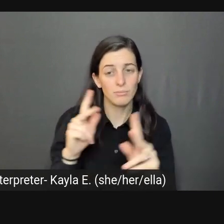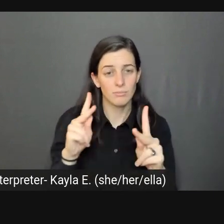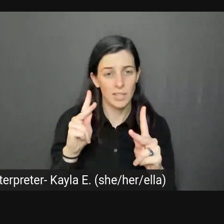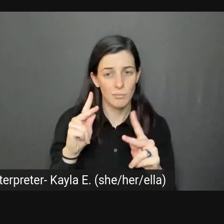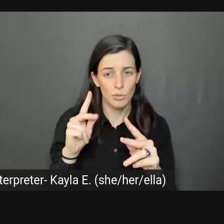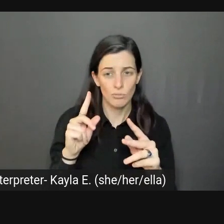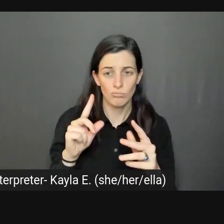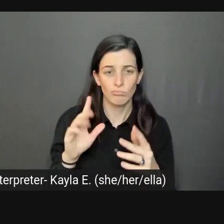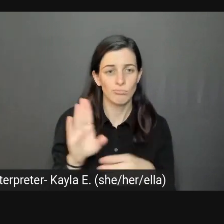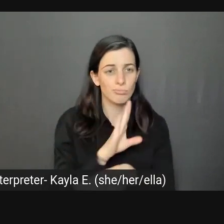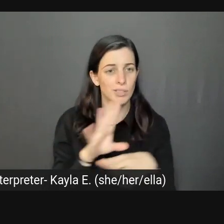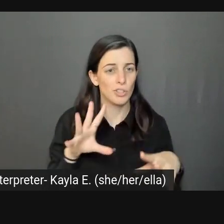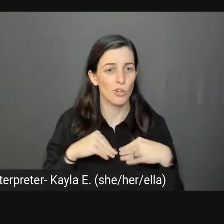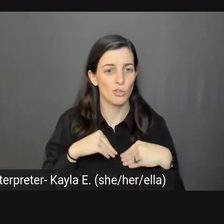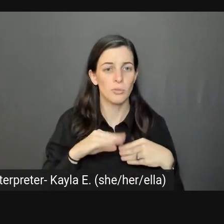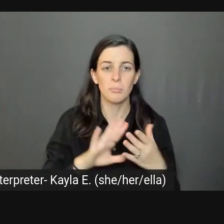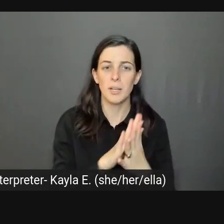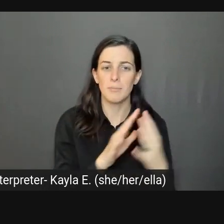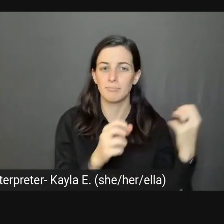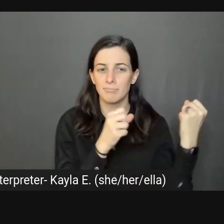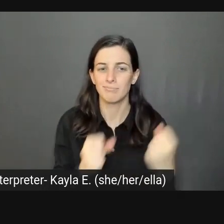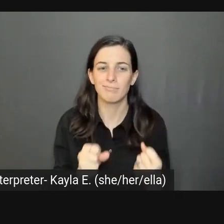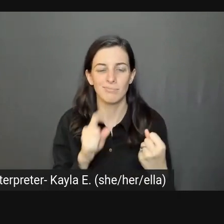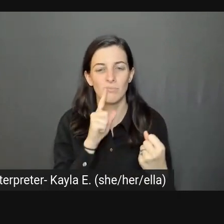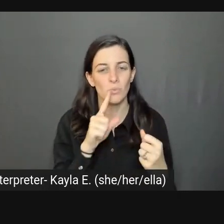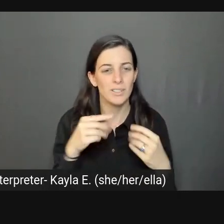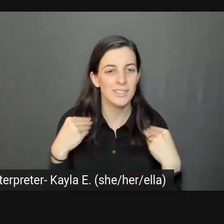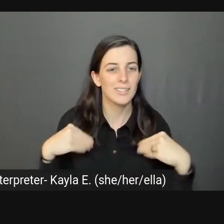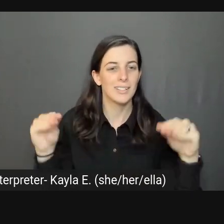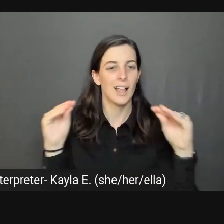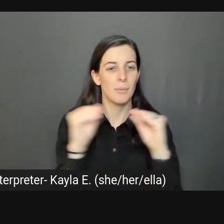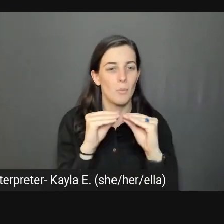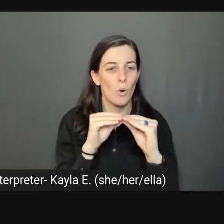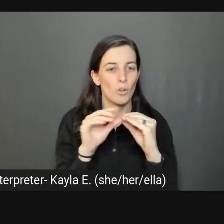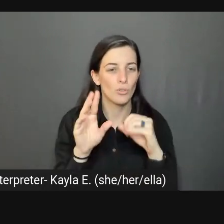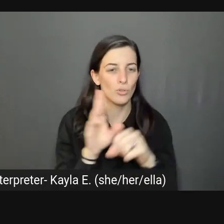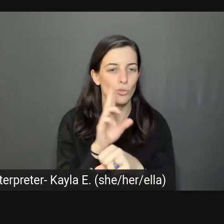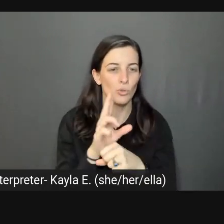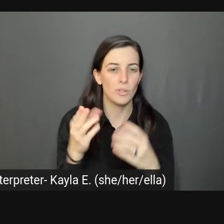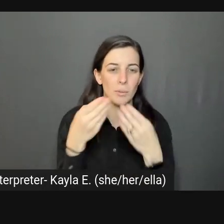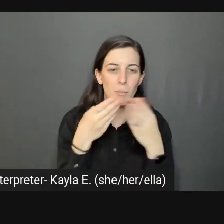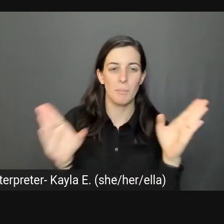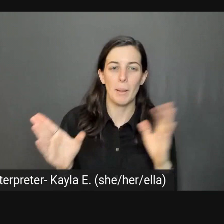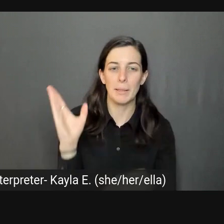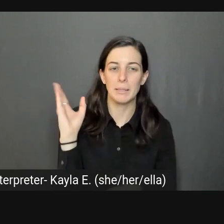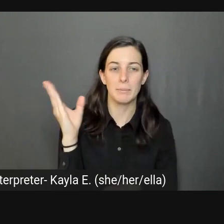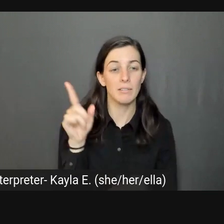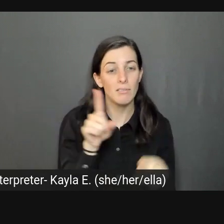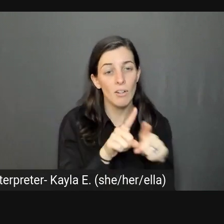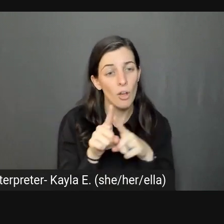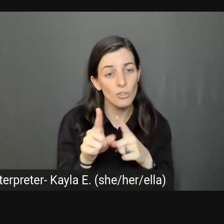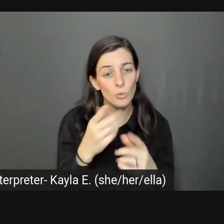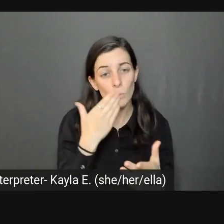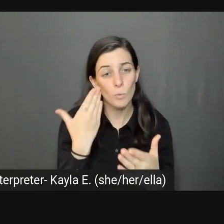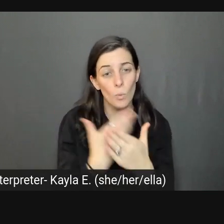and sell more using the power of public speaking. He is also a well-versed user of screen reader software